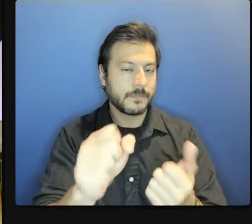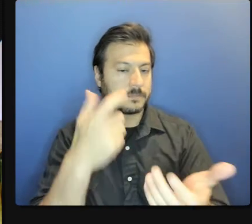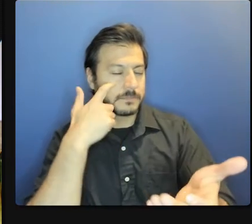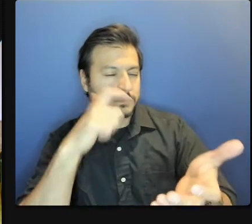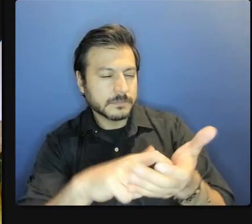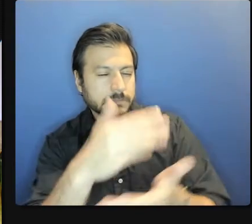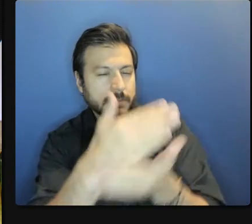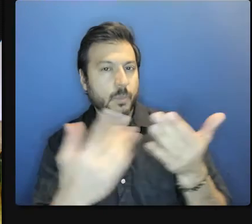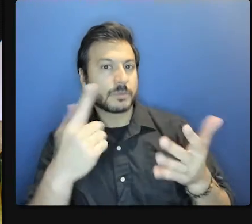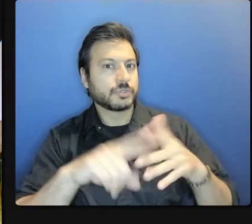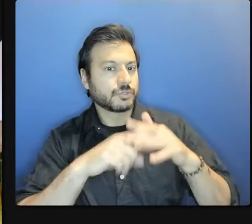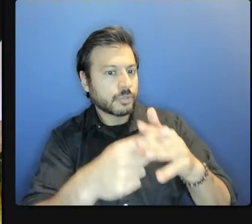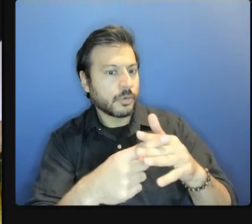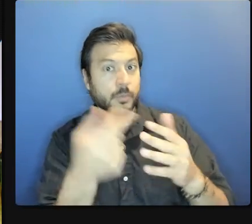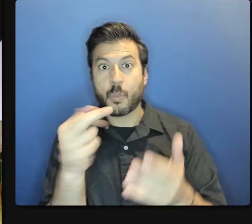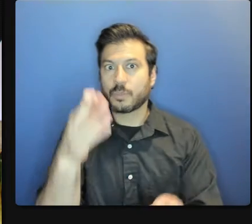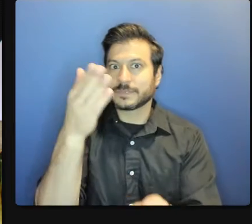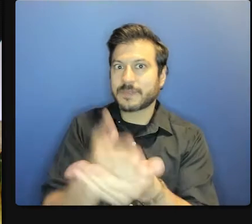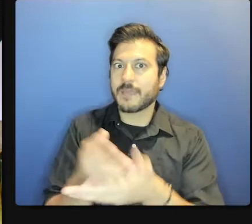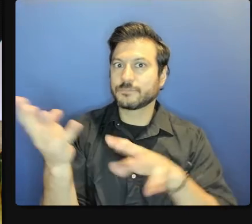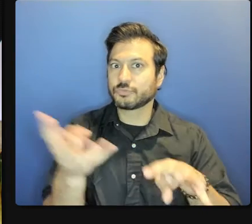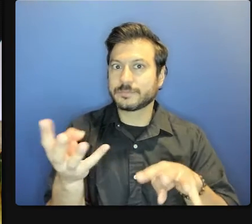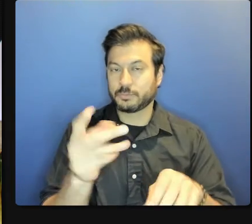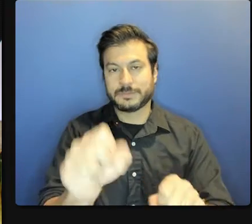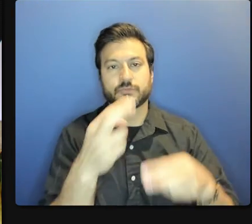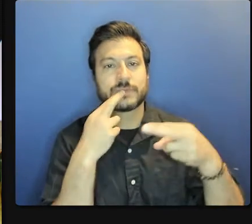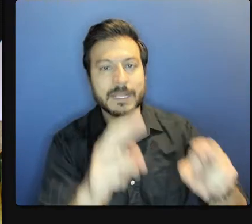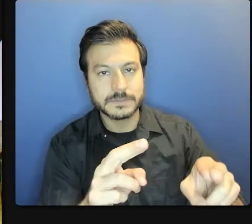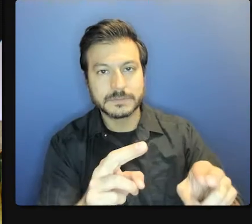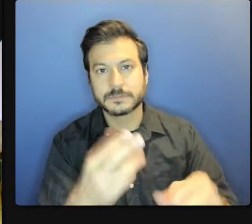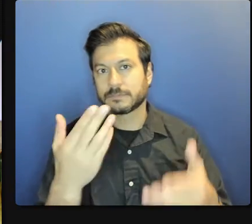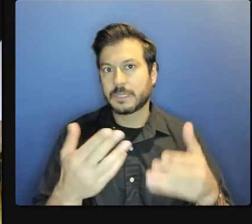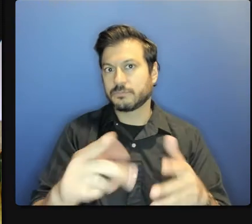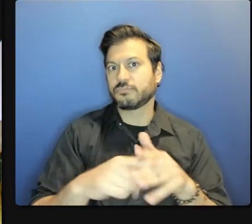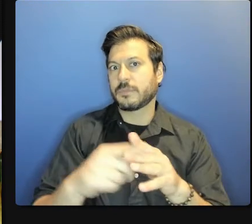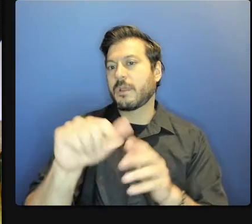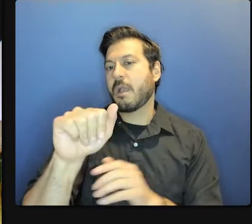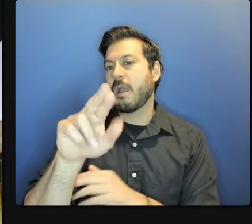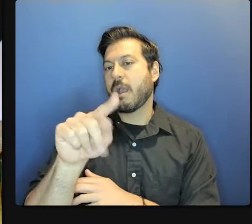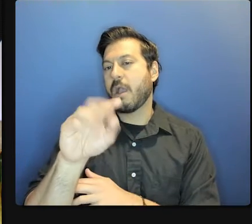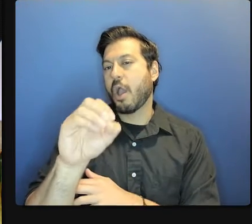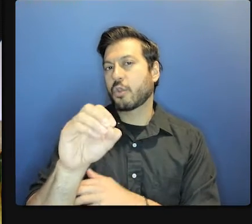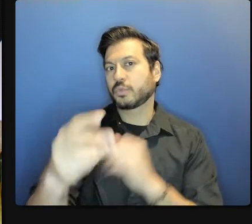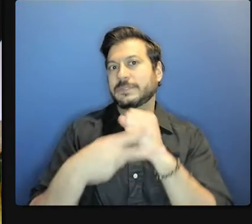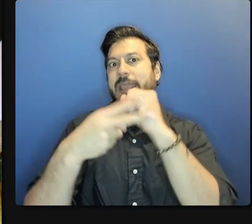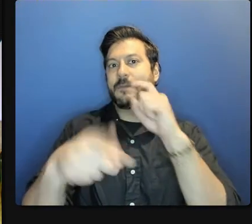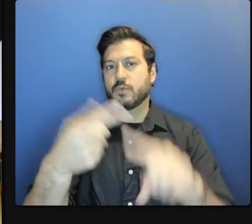You can detect that someone has started or stopped streaming and react to that. Maybe you trigger an auto-save when you notice